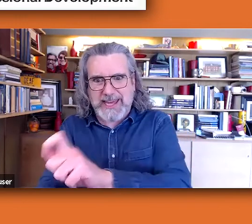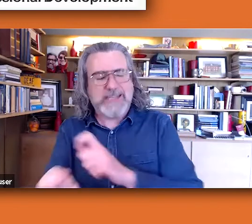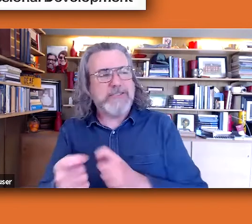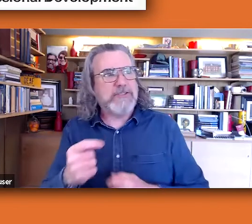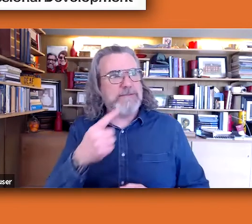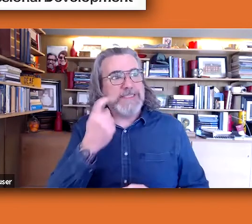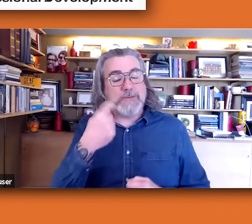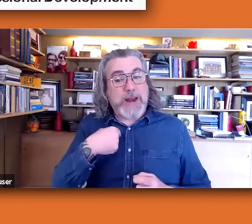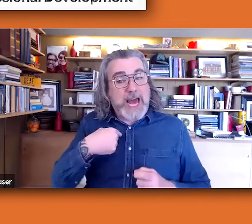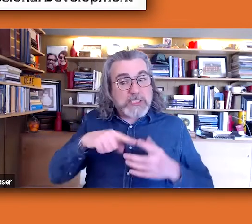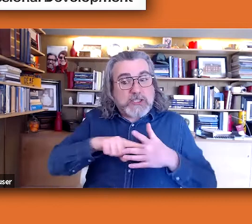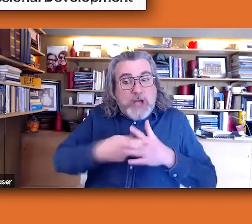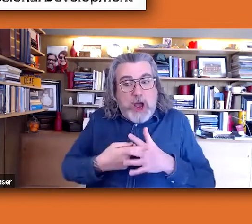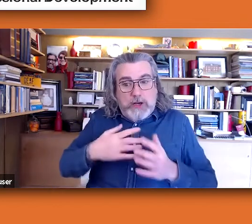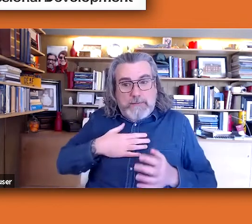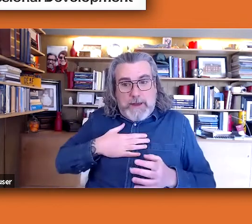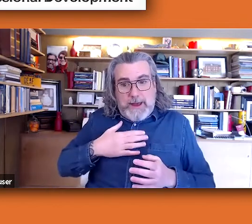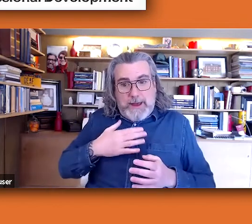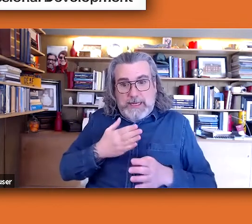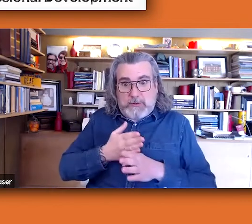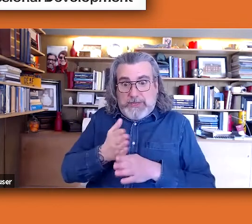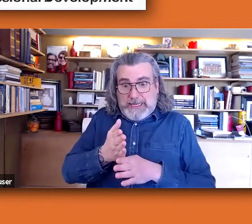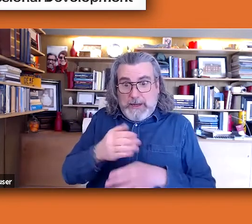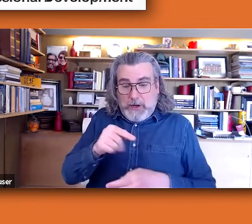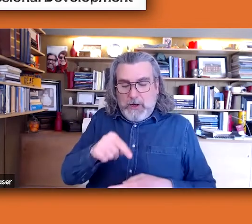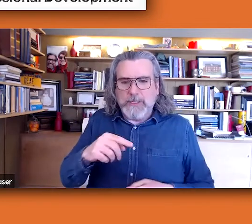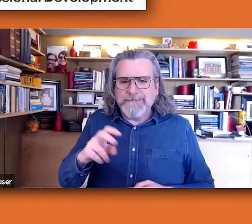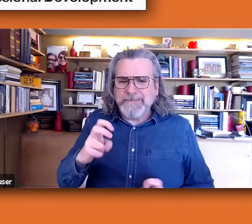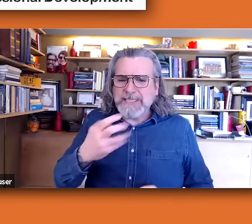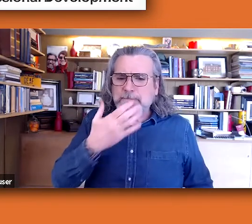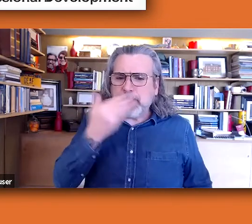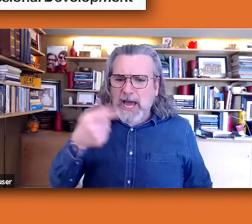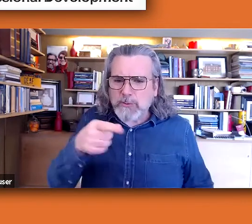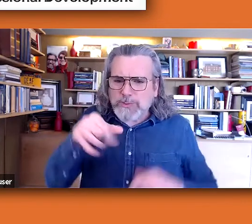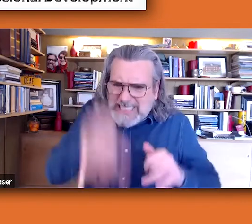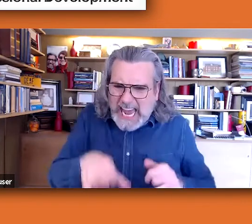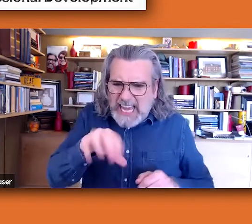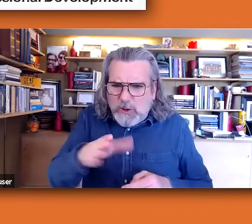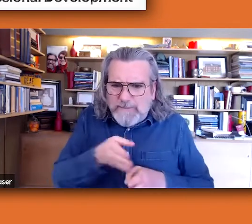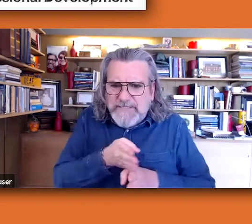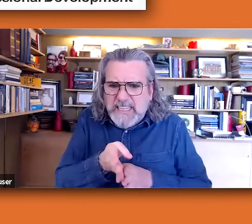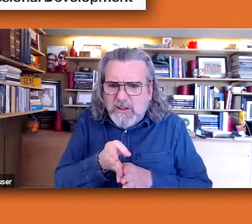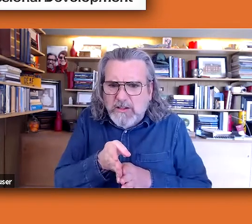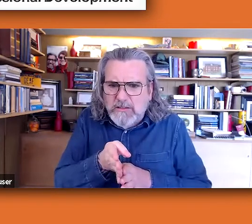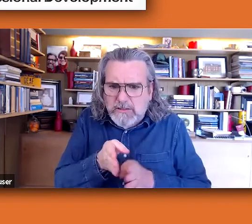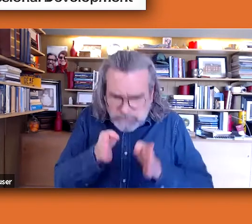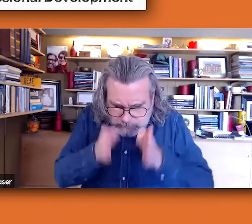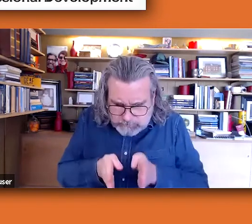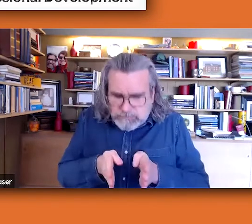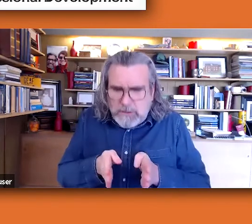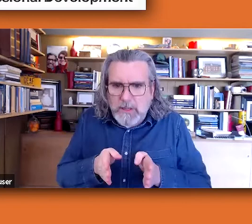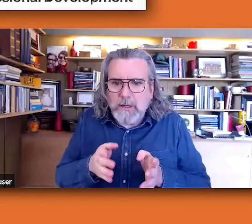where things are changing a little bit. I started my career at a time when it was better to stay